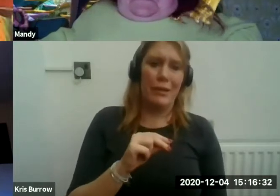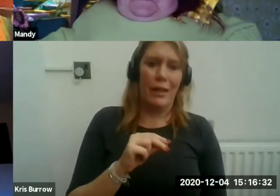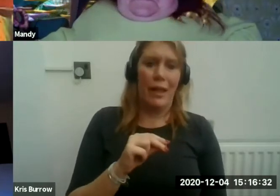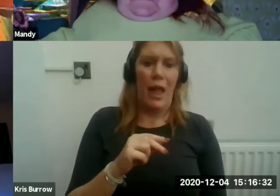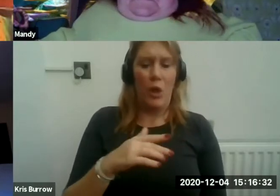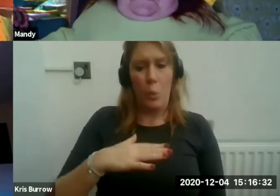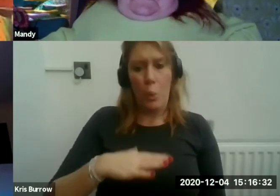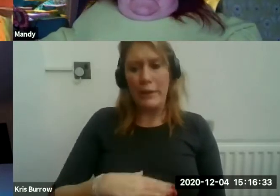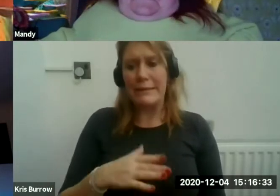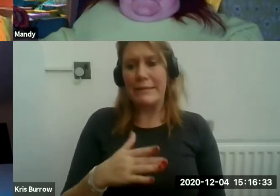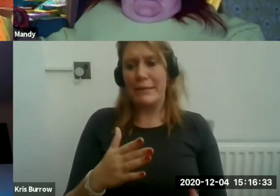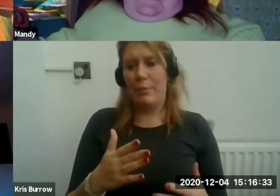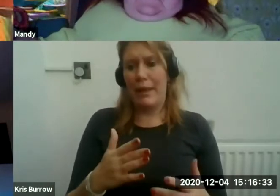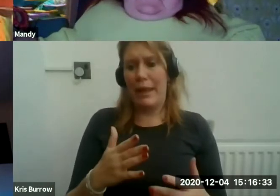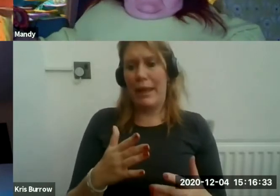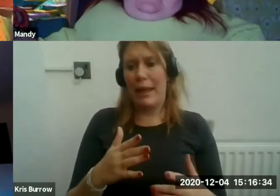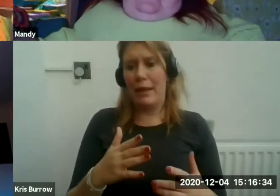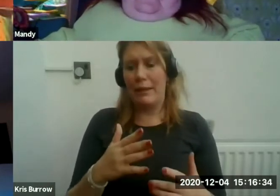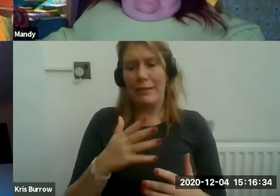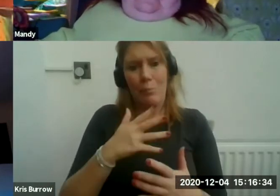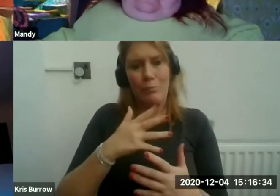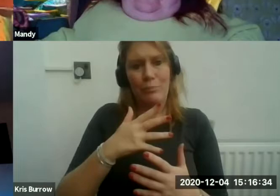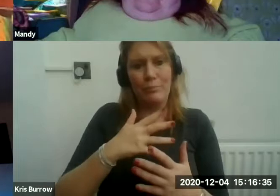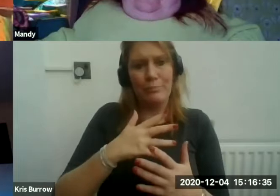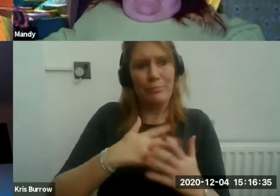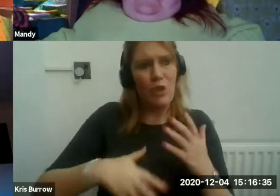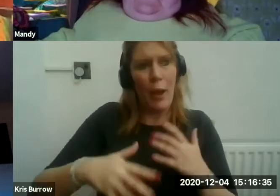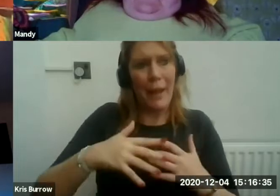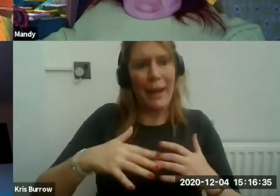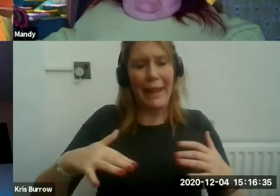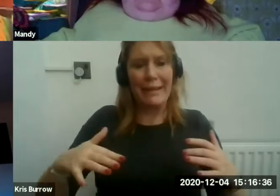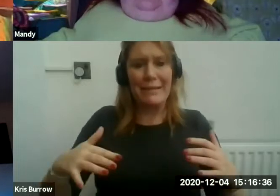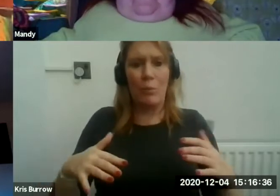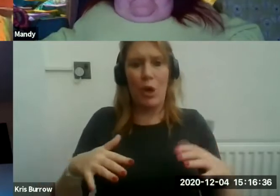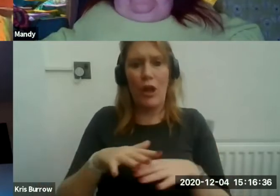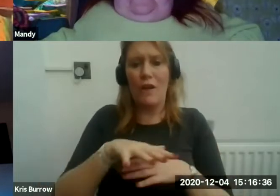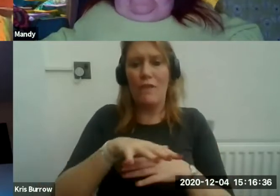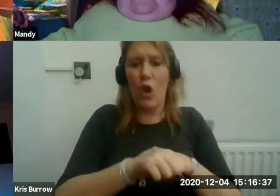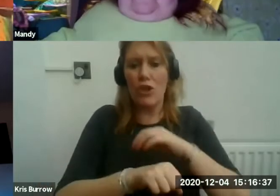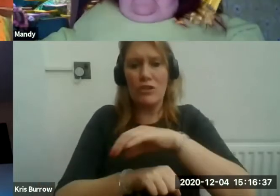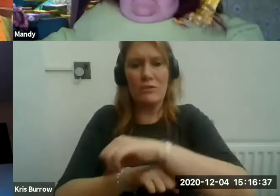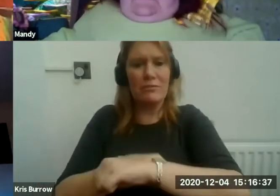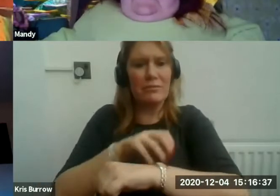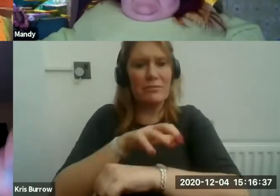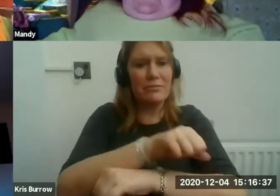some dynamic cross putting of the characters so that we would see. We dip